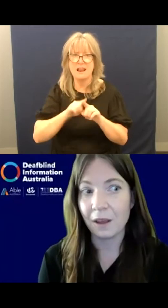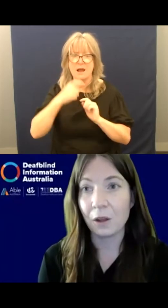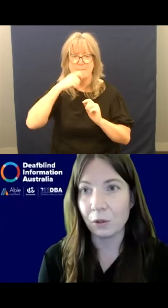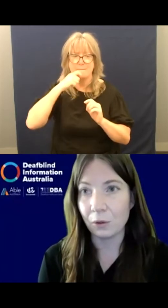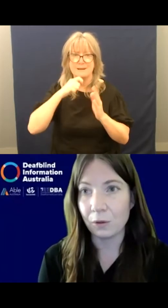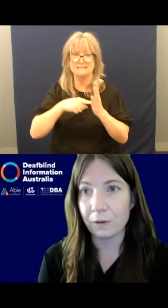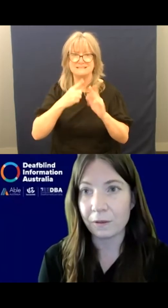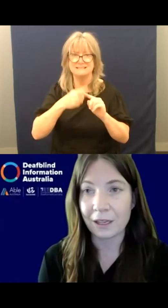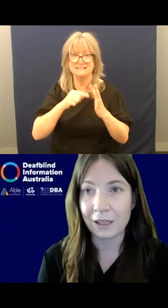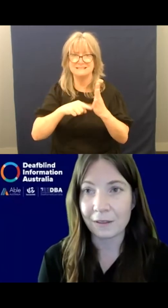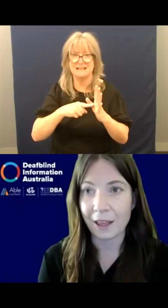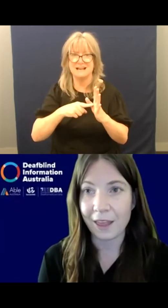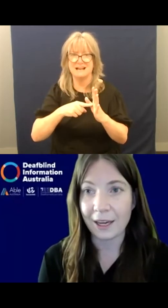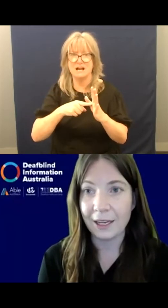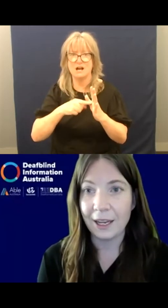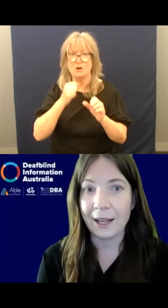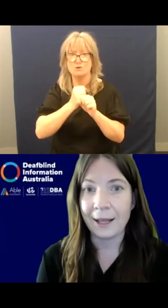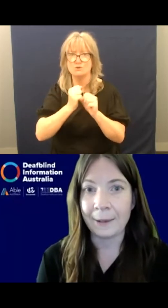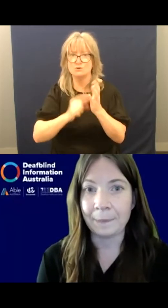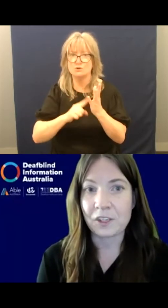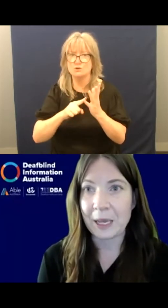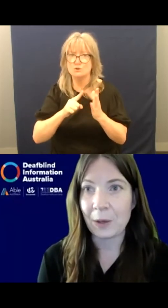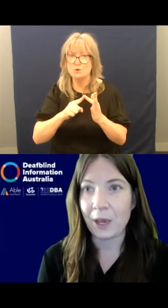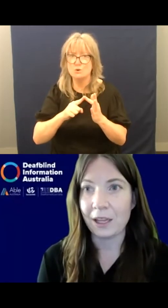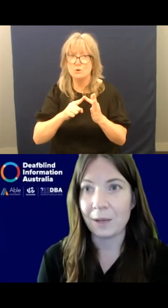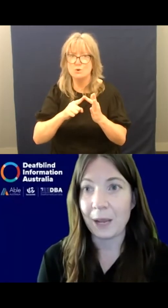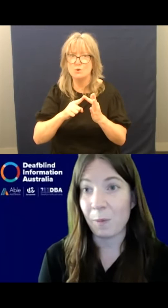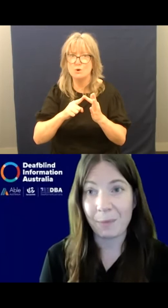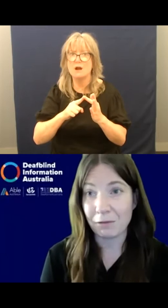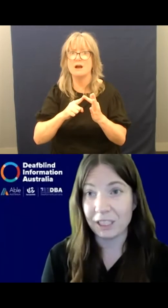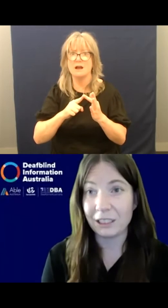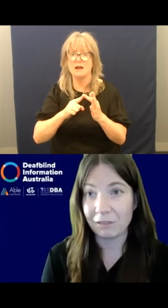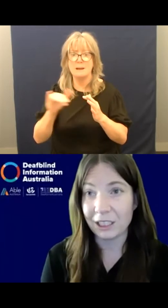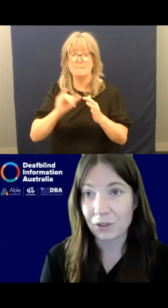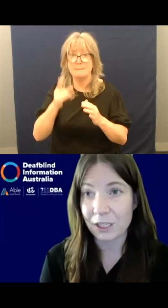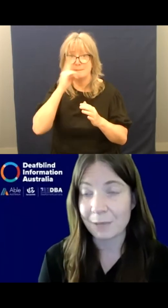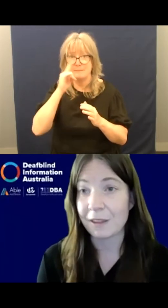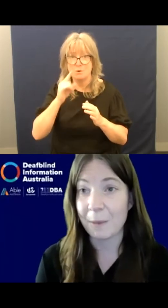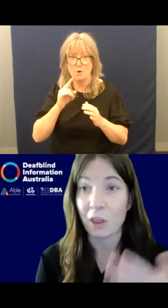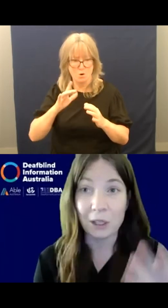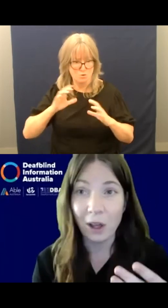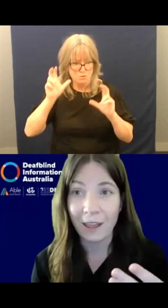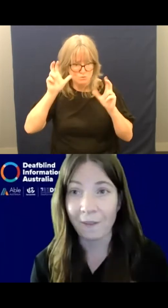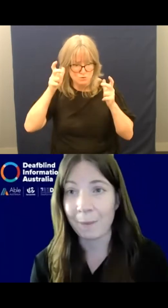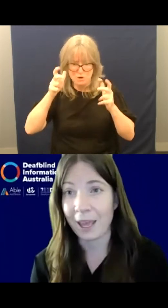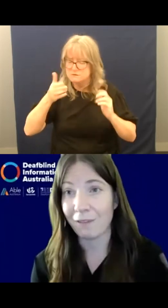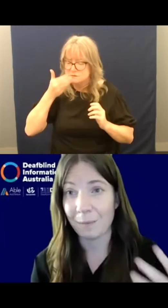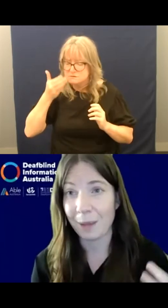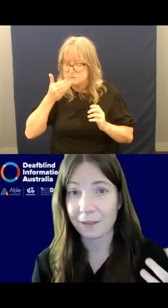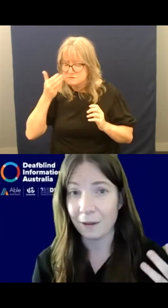glues and things like that, just being aware that people might be really, really interested in them and smell them a lot. And that may have impacts on them.